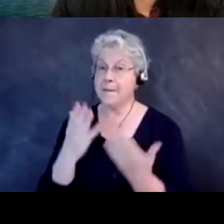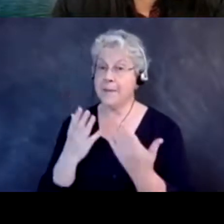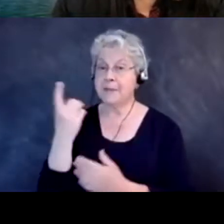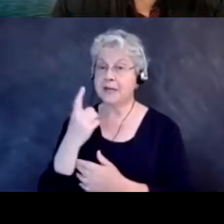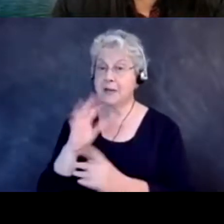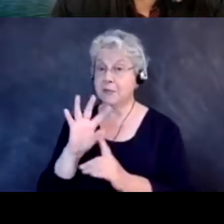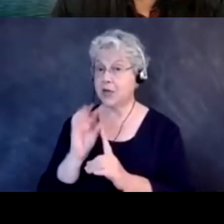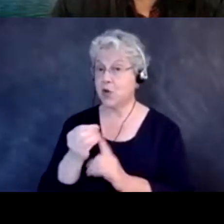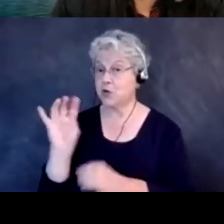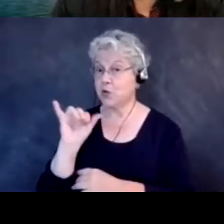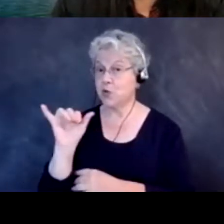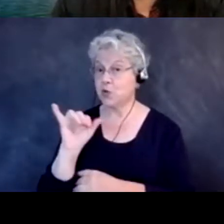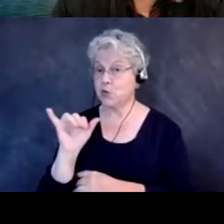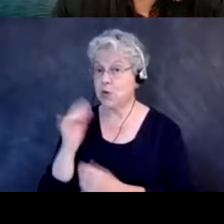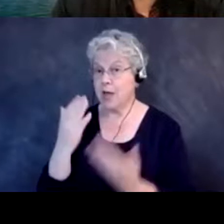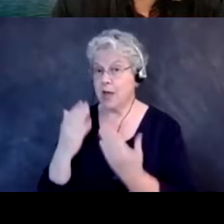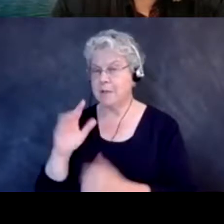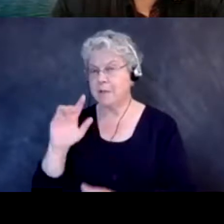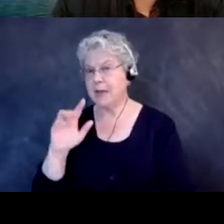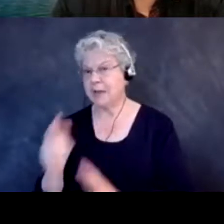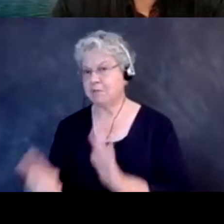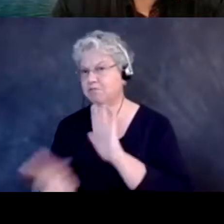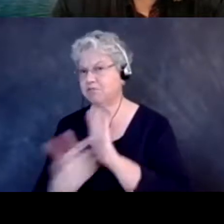Maybe it's taboo and maybe it’s not something you should be sharing with everybody, maybe it’s just